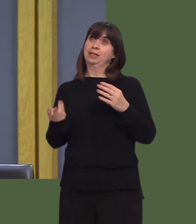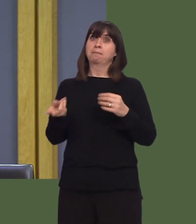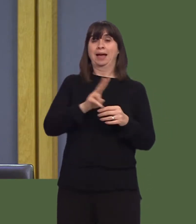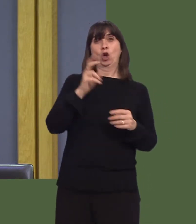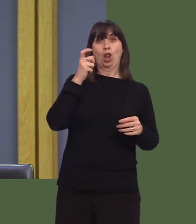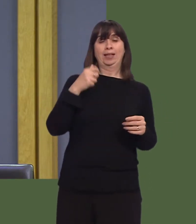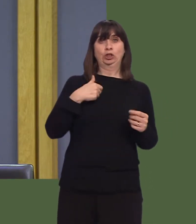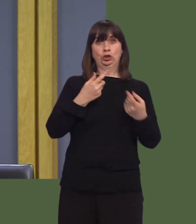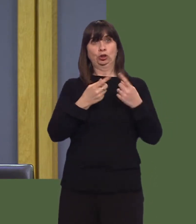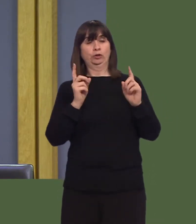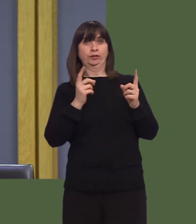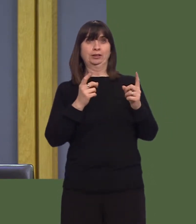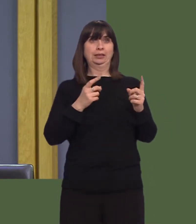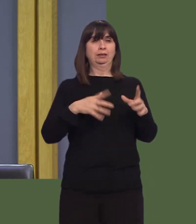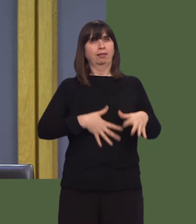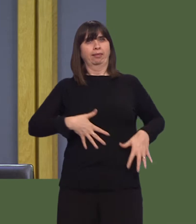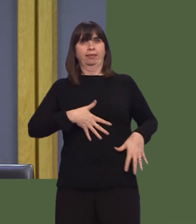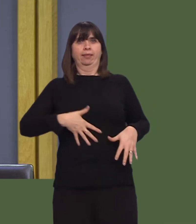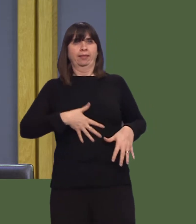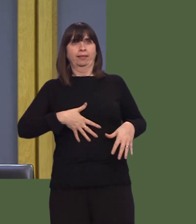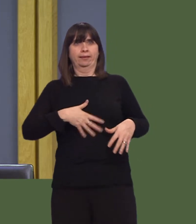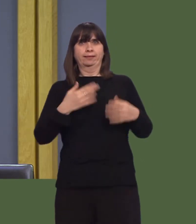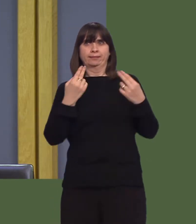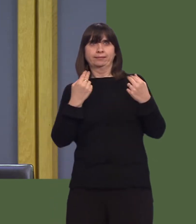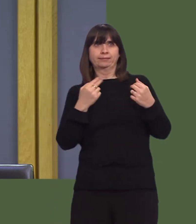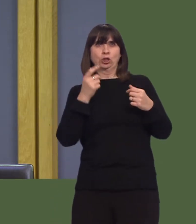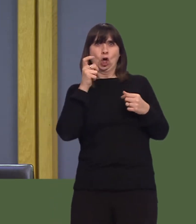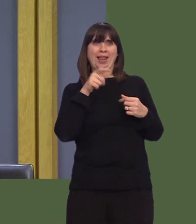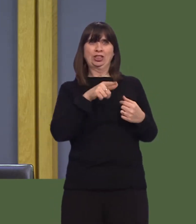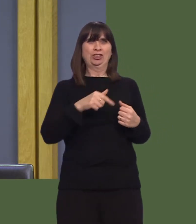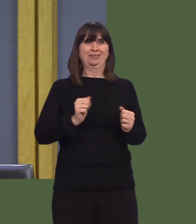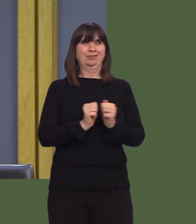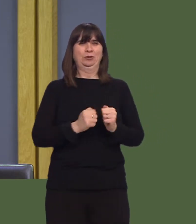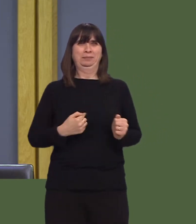may find it uncomfortable and intimidating going to formal college settings, where they